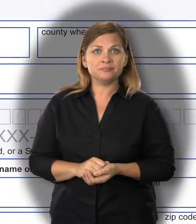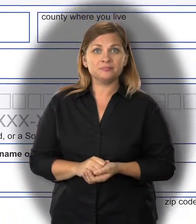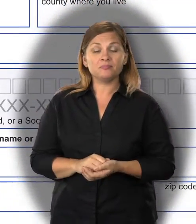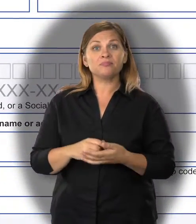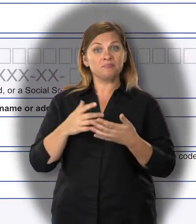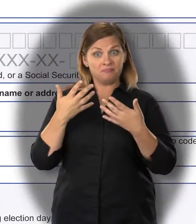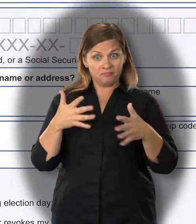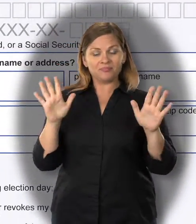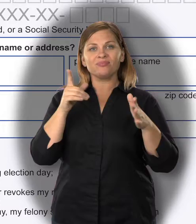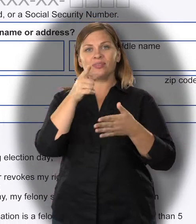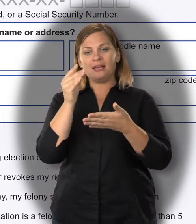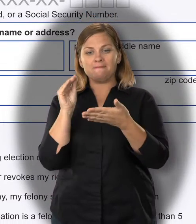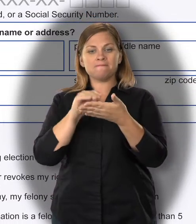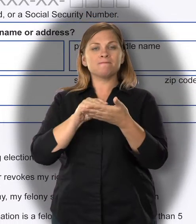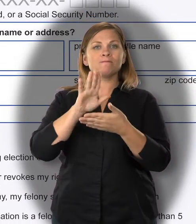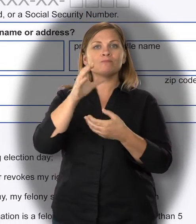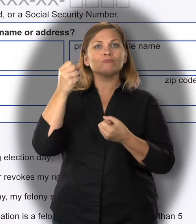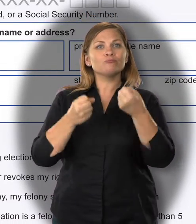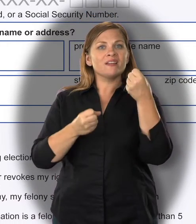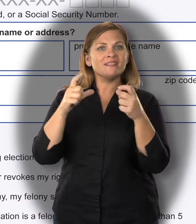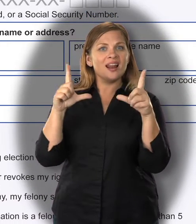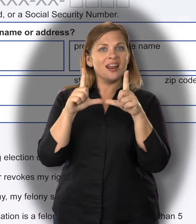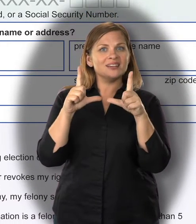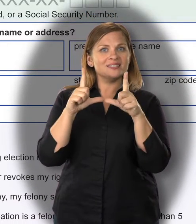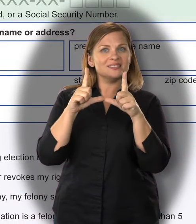Next, enter the number of your Minnesota driver's license